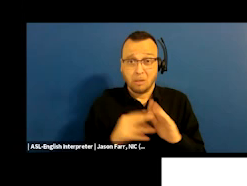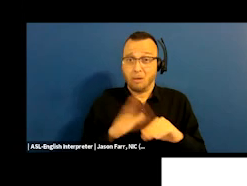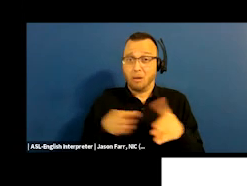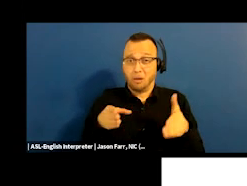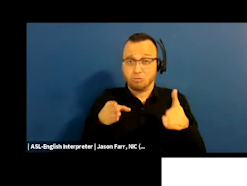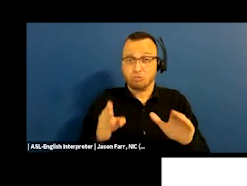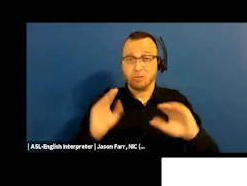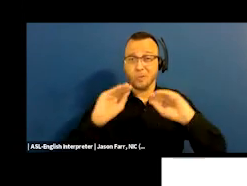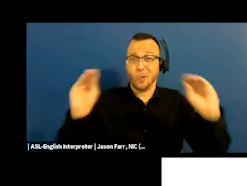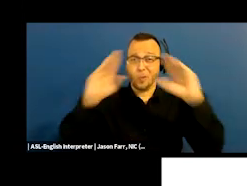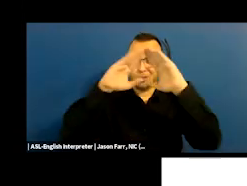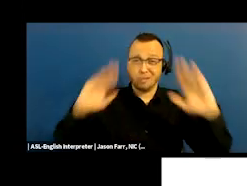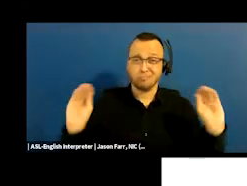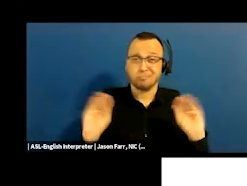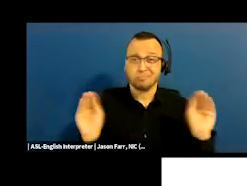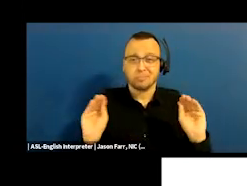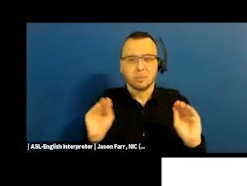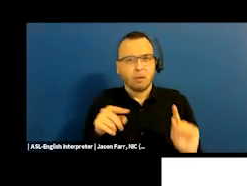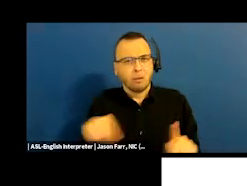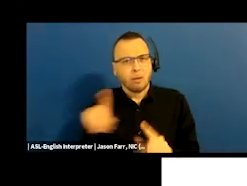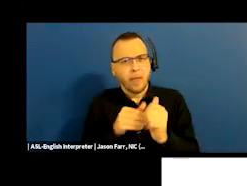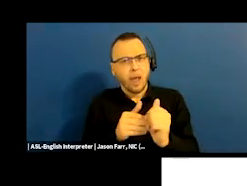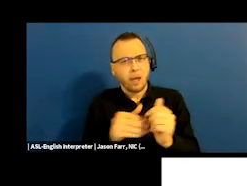So about 37% of individuals